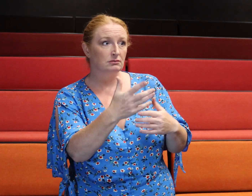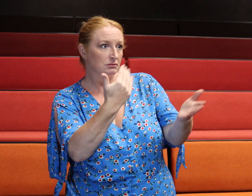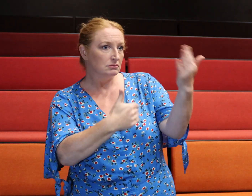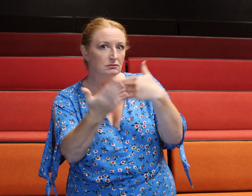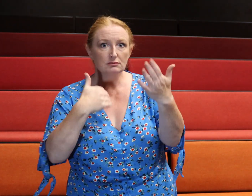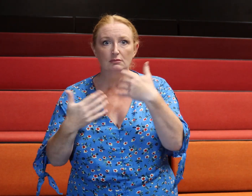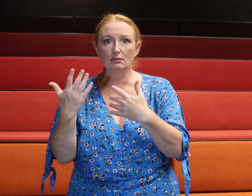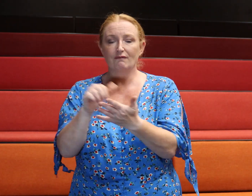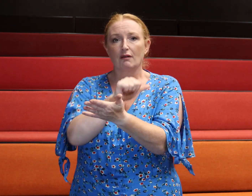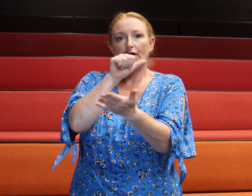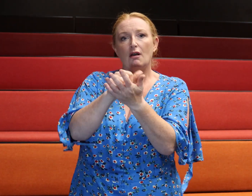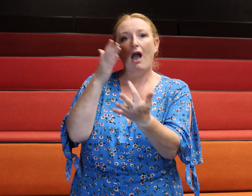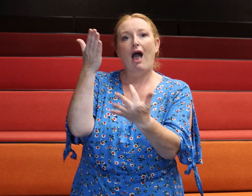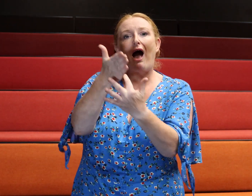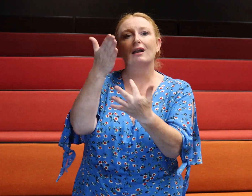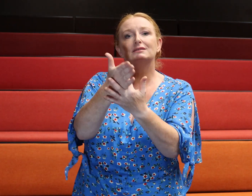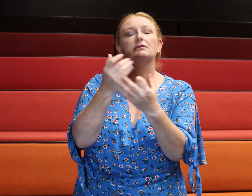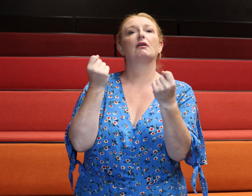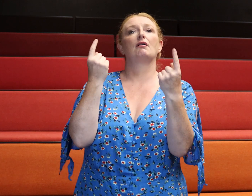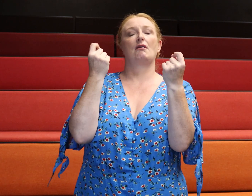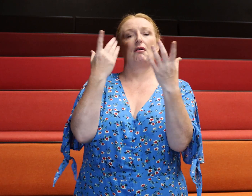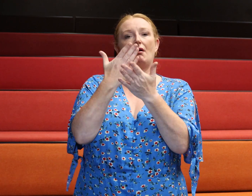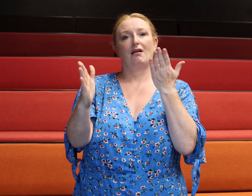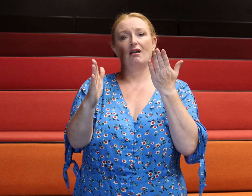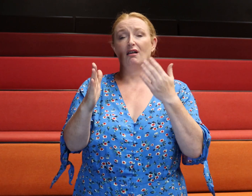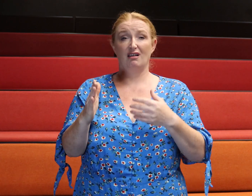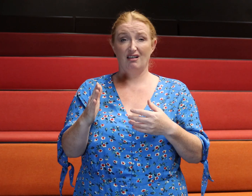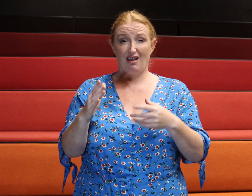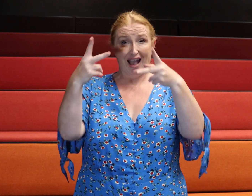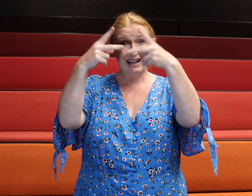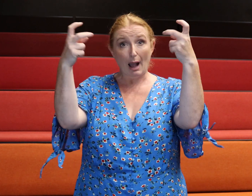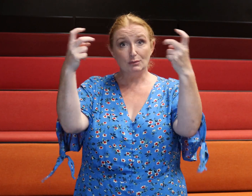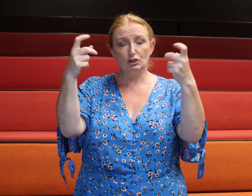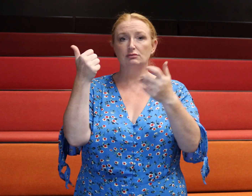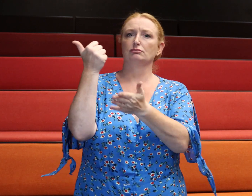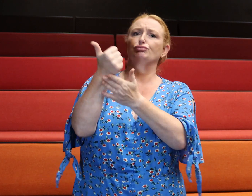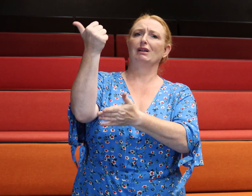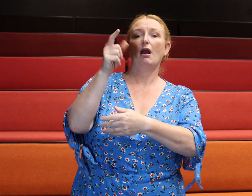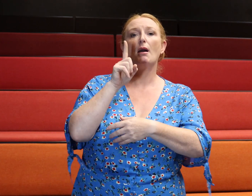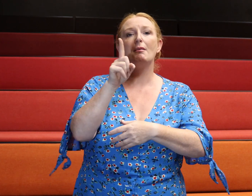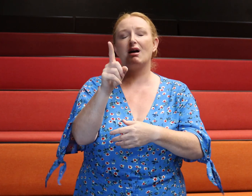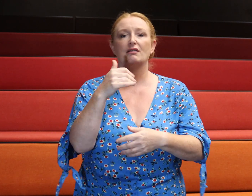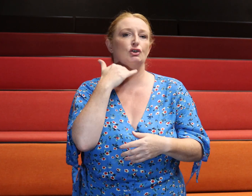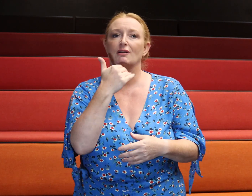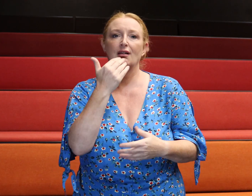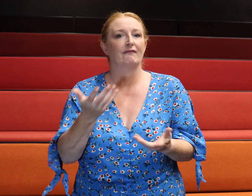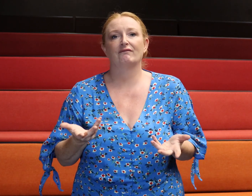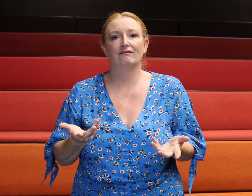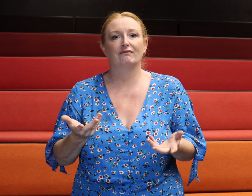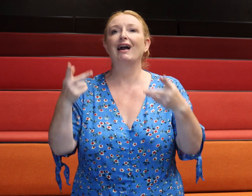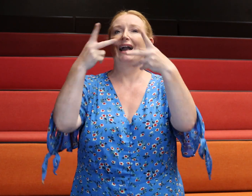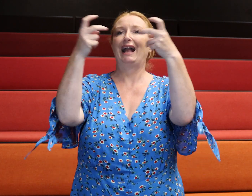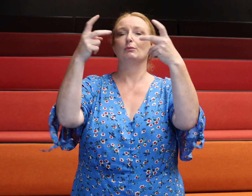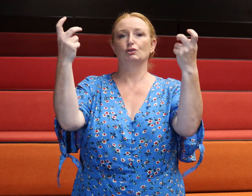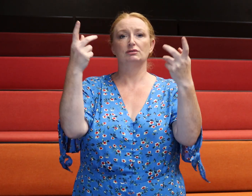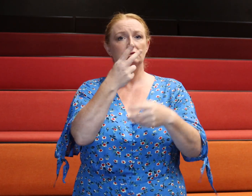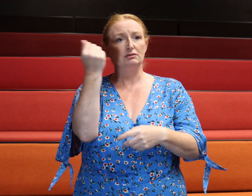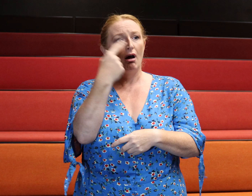to have access to mainstream theatre. It's not enough to provide captions. It’s brilliant to provide captions, but it's not enough